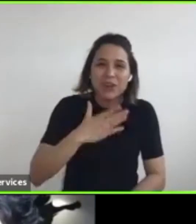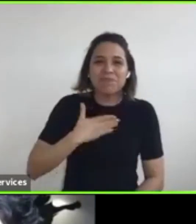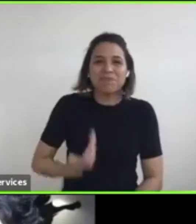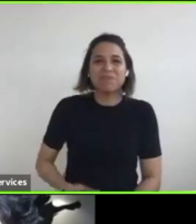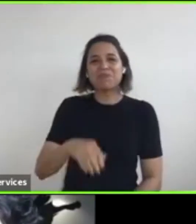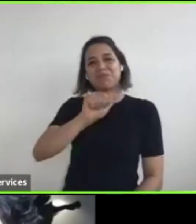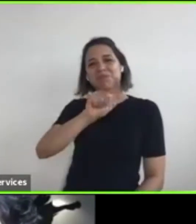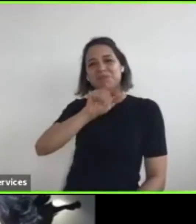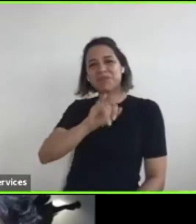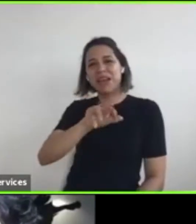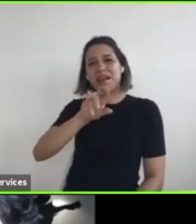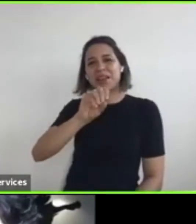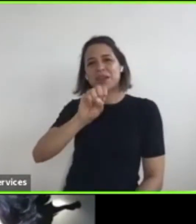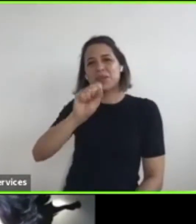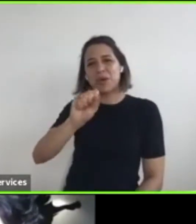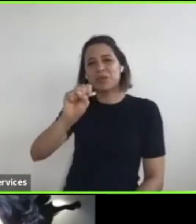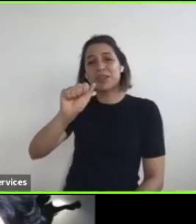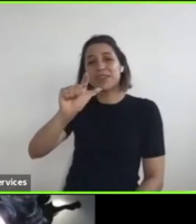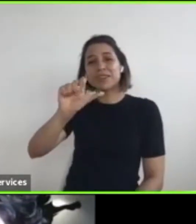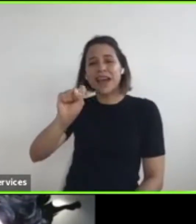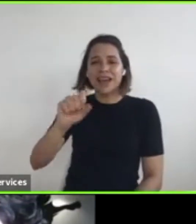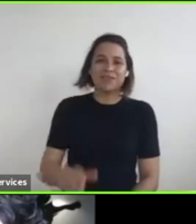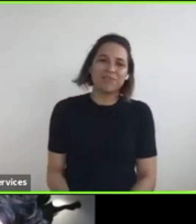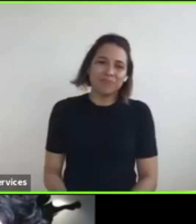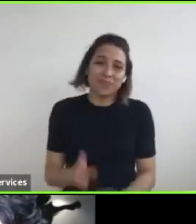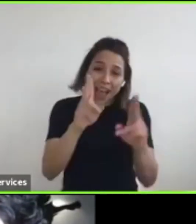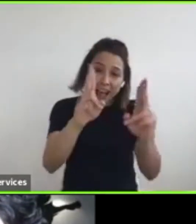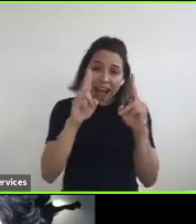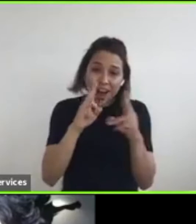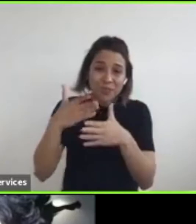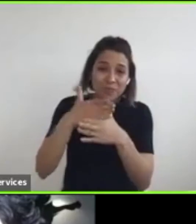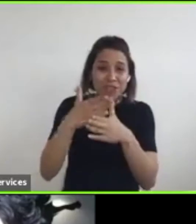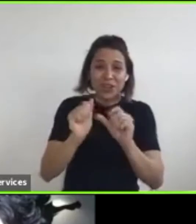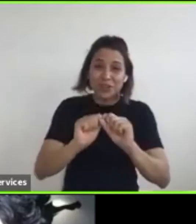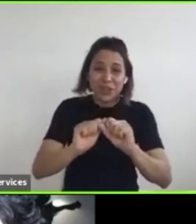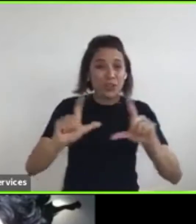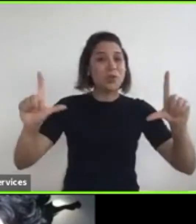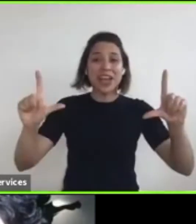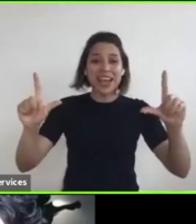IT'S AN HONOR TO BE SHARING SCREEN SPACE WITH YOU ALL THIS MORNING